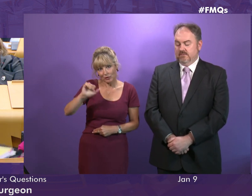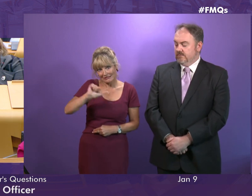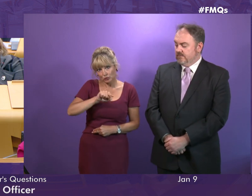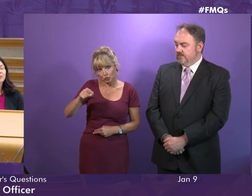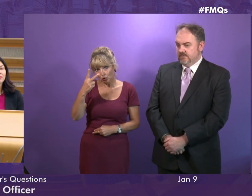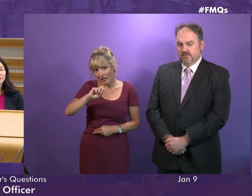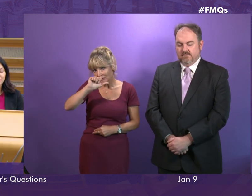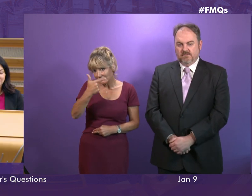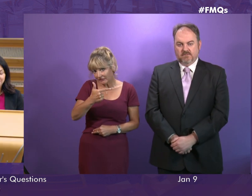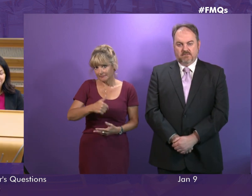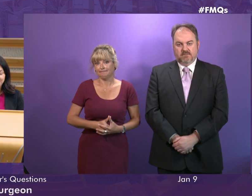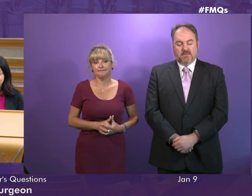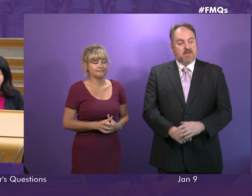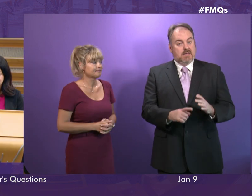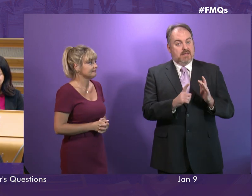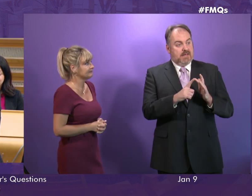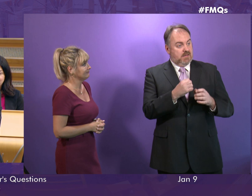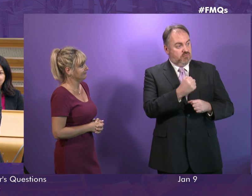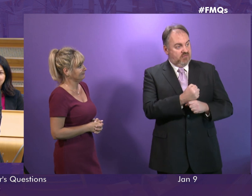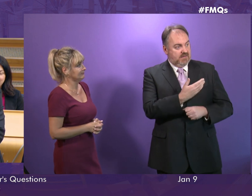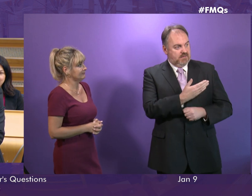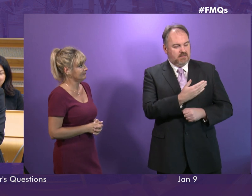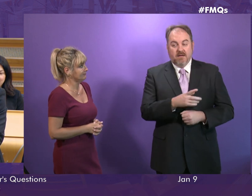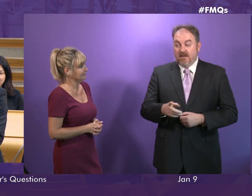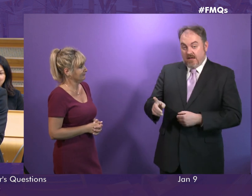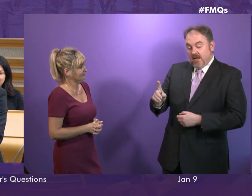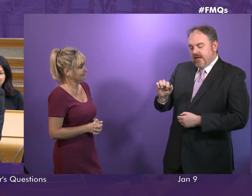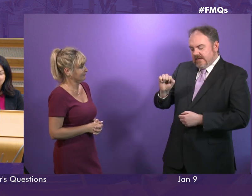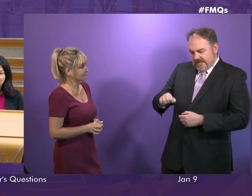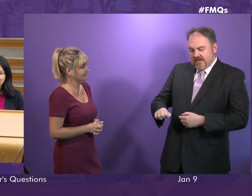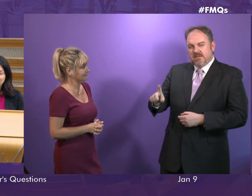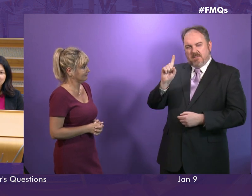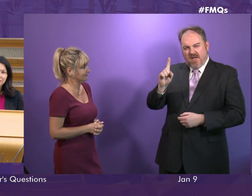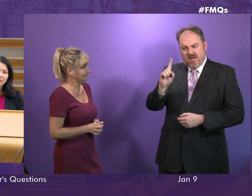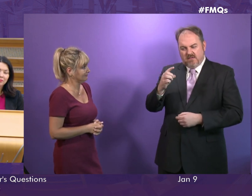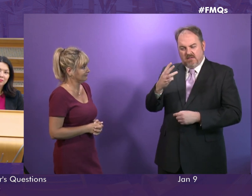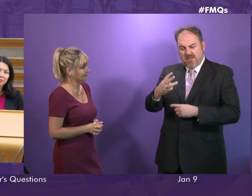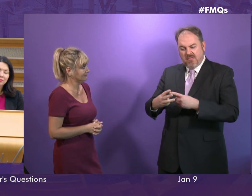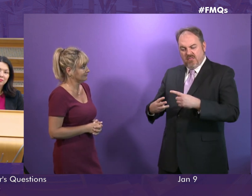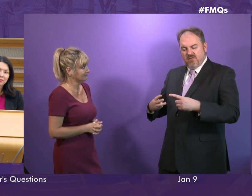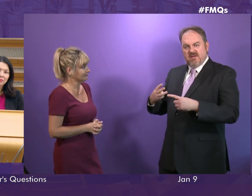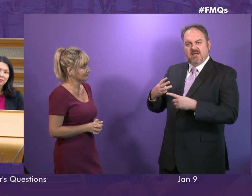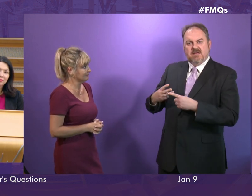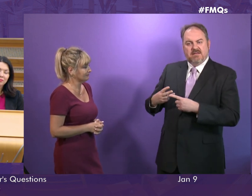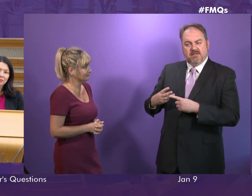Iain Gray: It is three years since Audit Scotland told